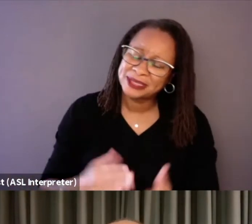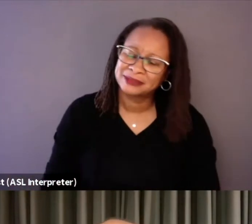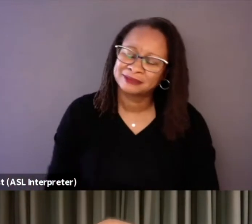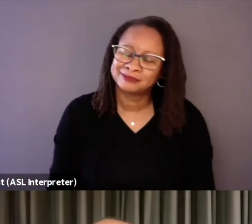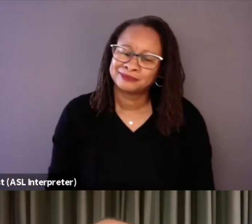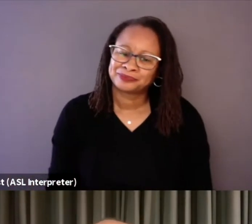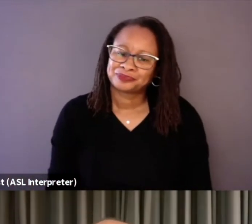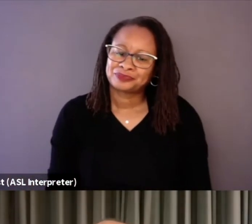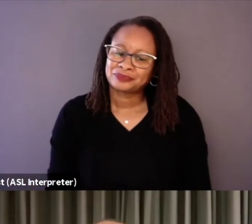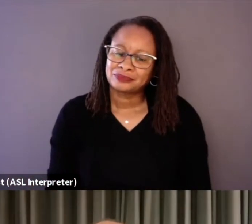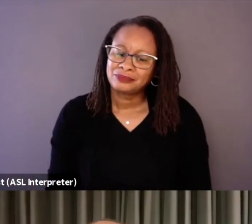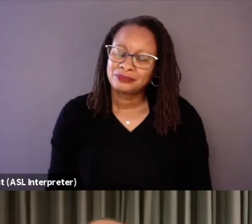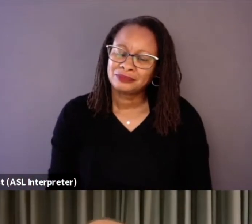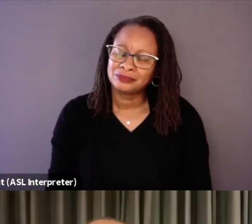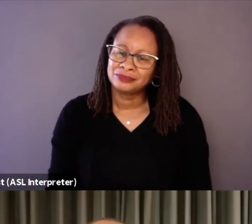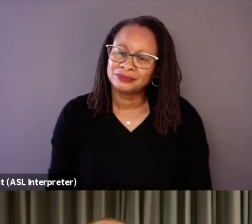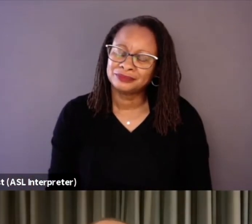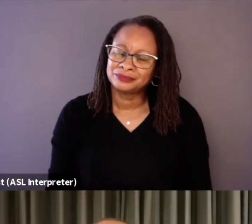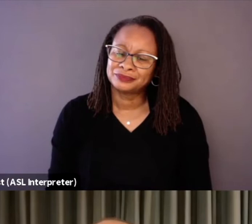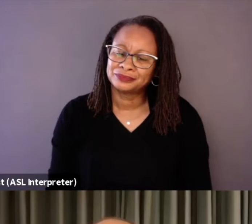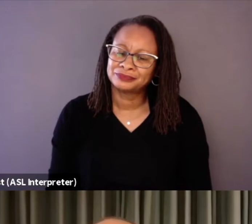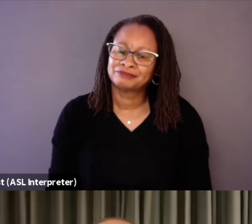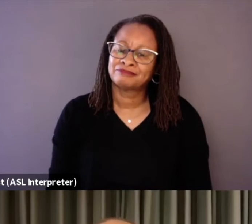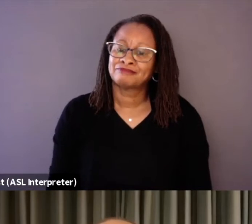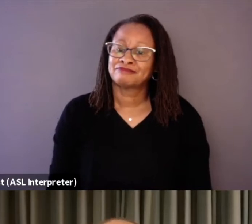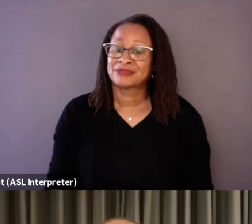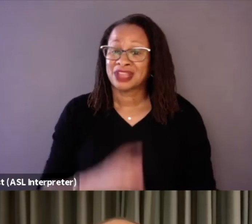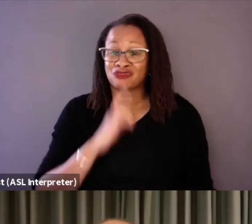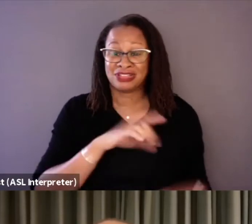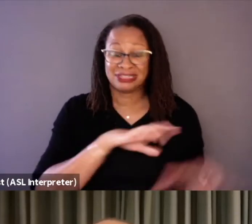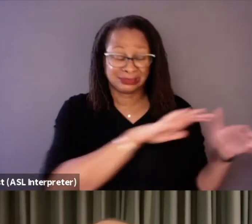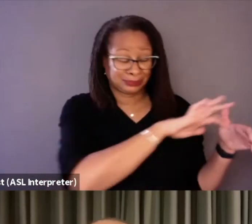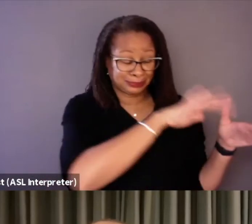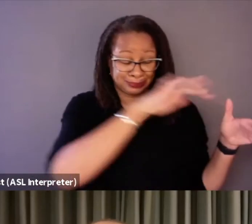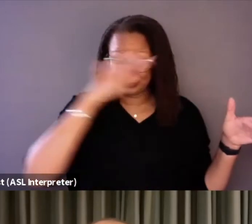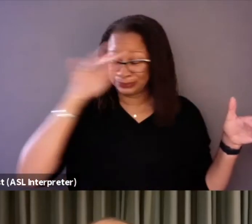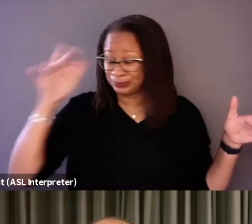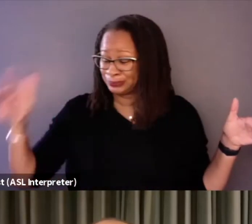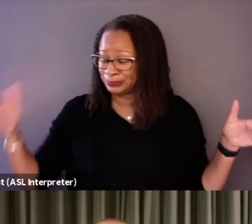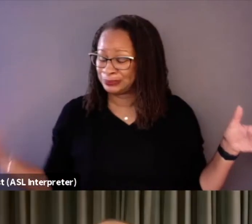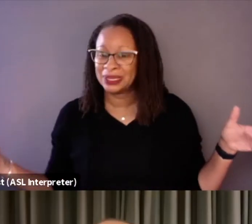I love the work more as a totality than necessarily focusing on the individual pieces.